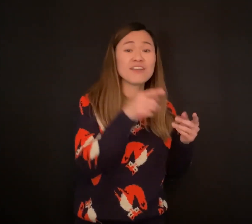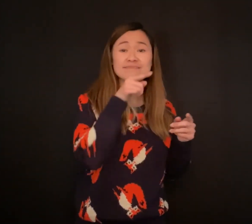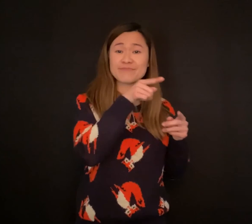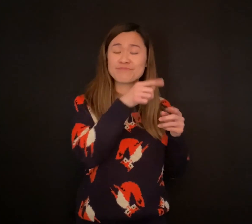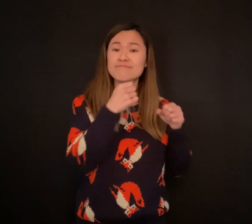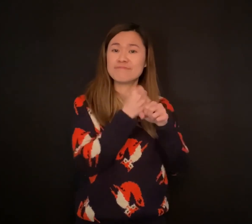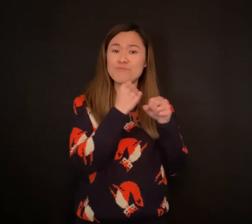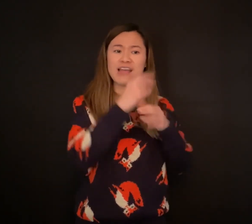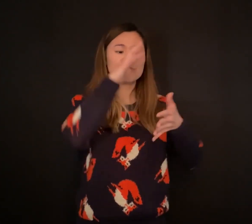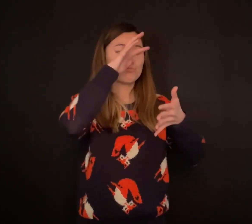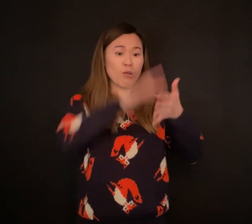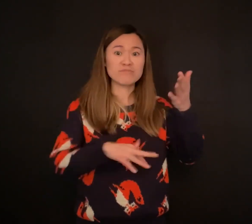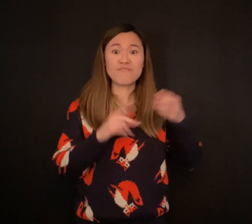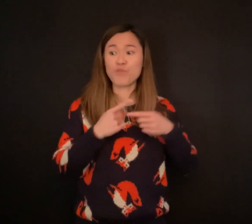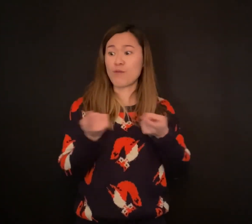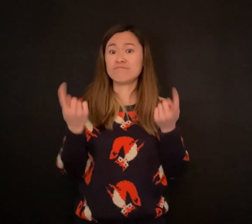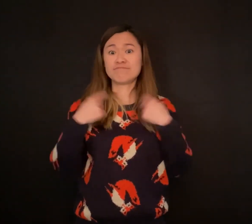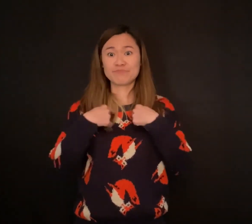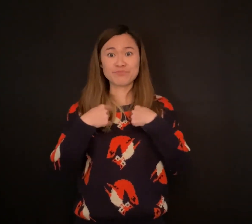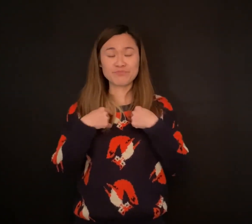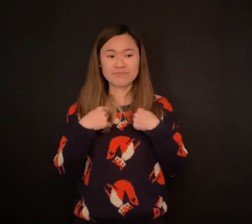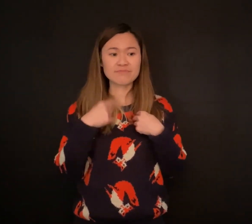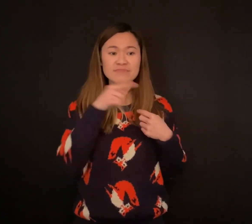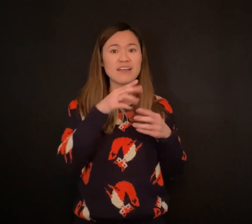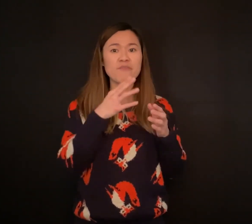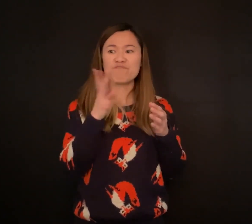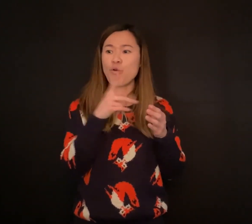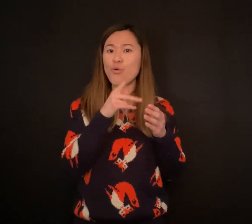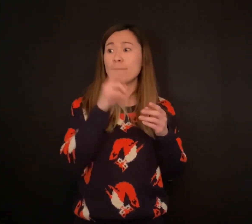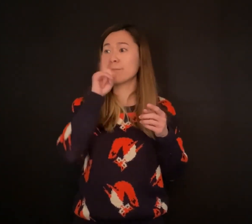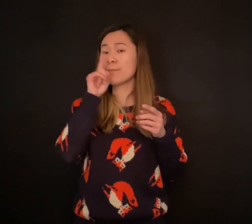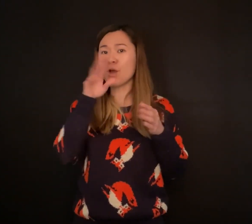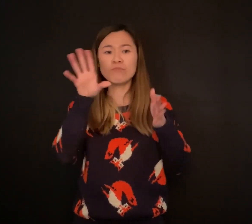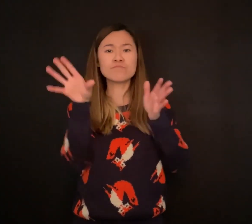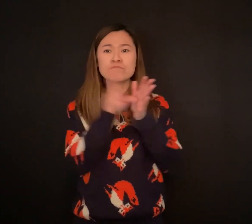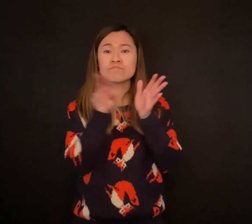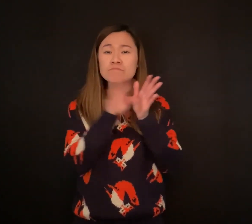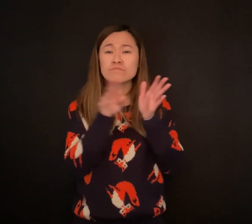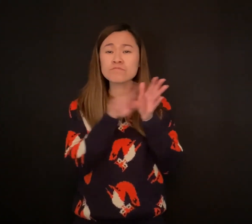They made this transcript so you can download them and